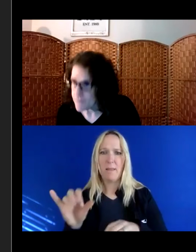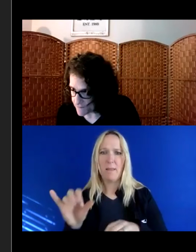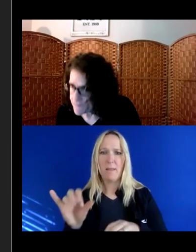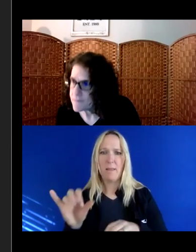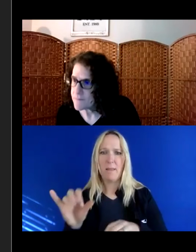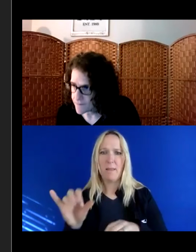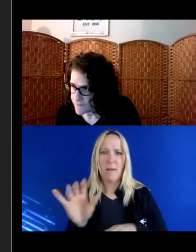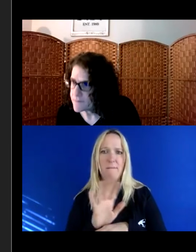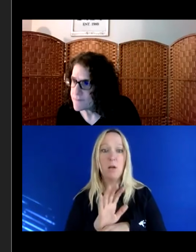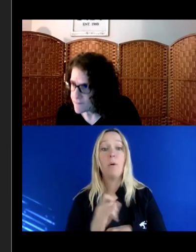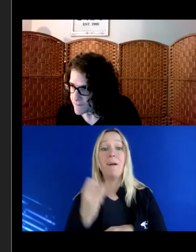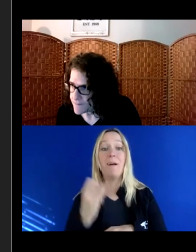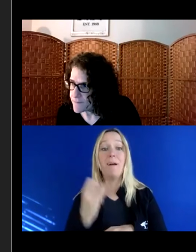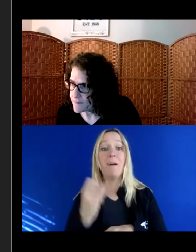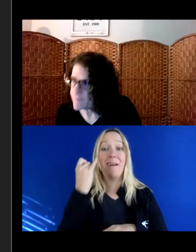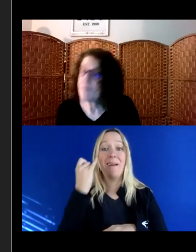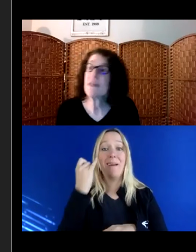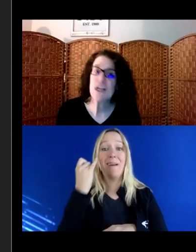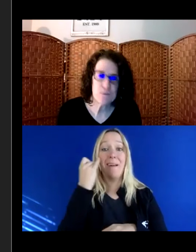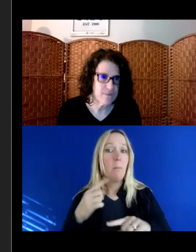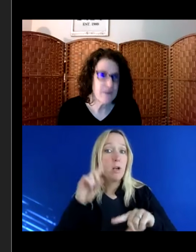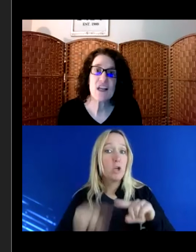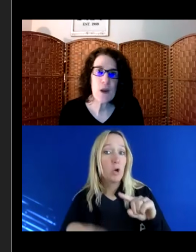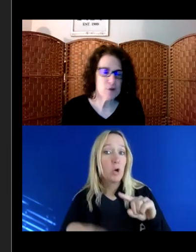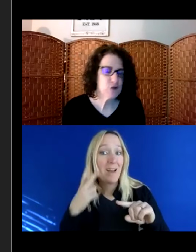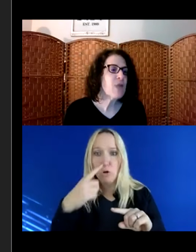Thank you, thank you, Amber.